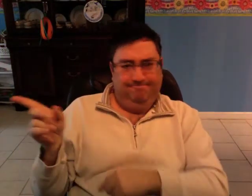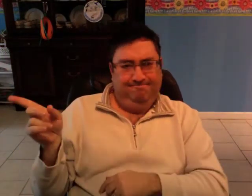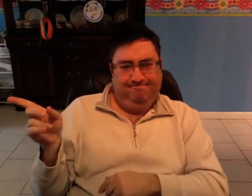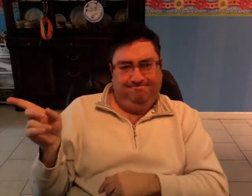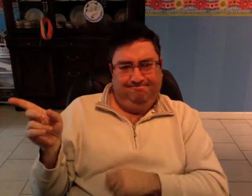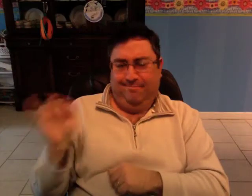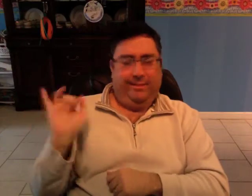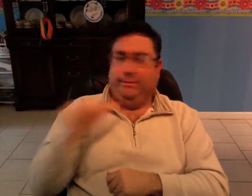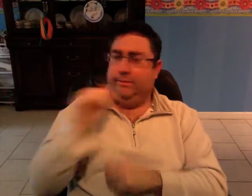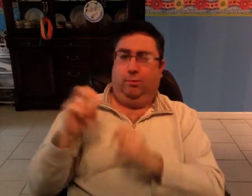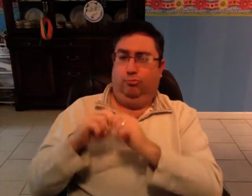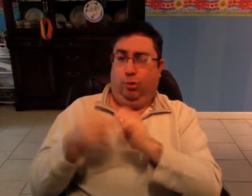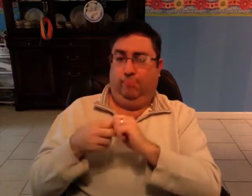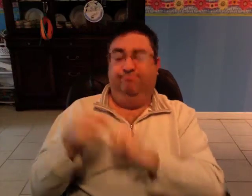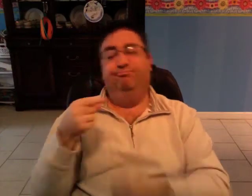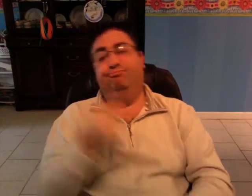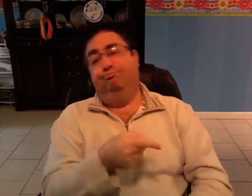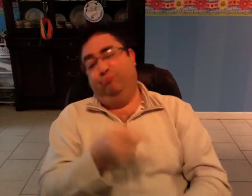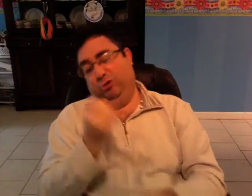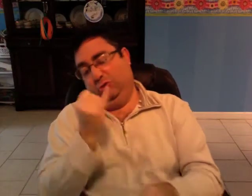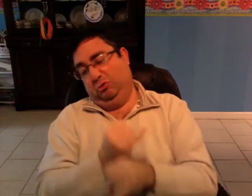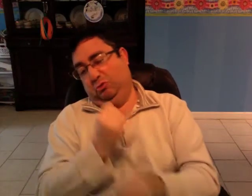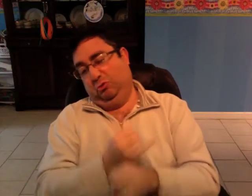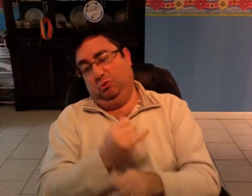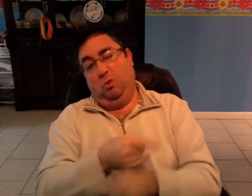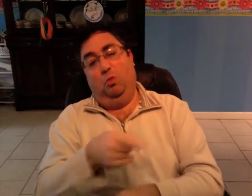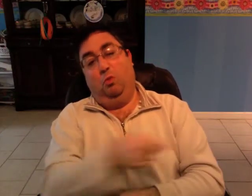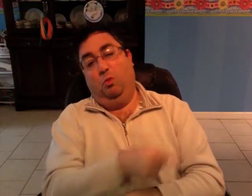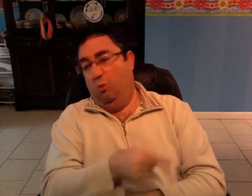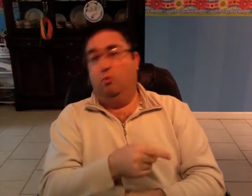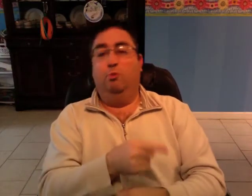No. They are not held to be the problem. It again falls on the schools for the Deaf.